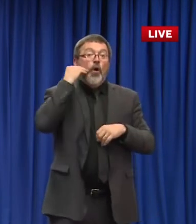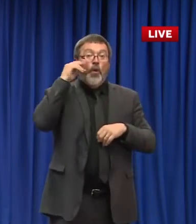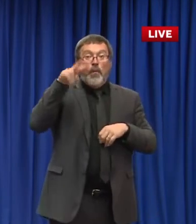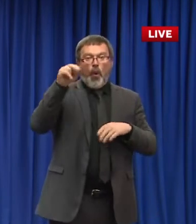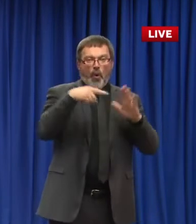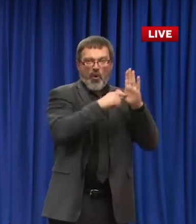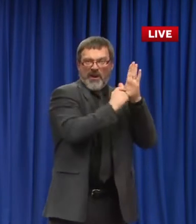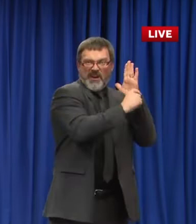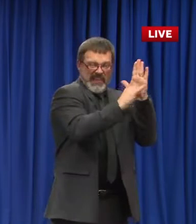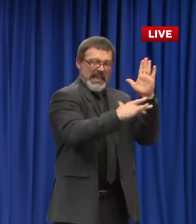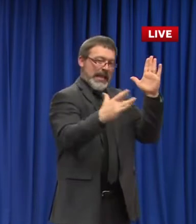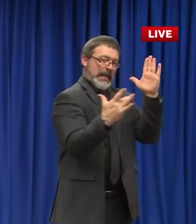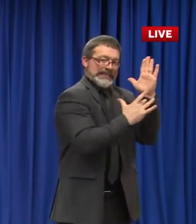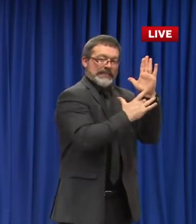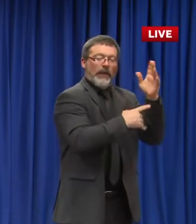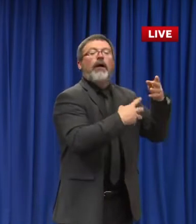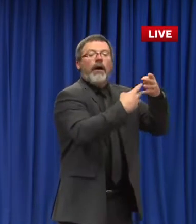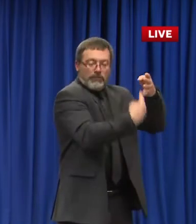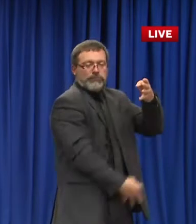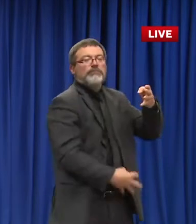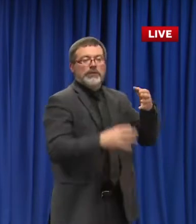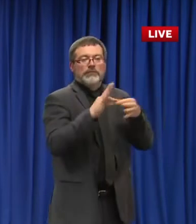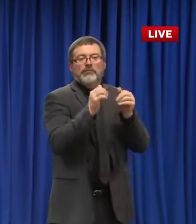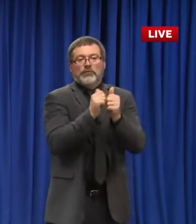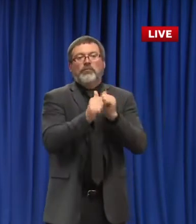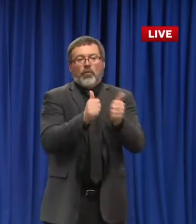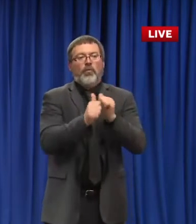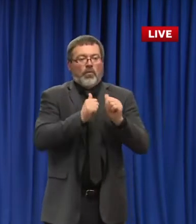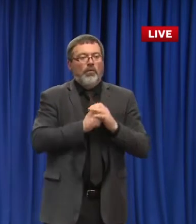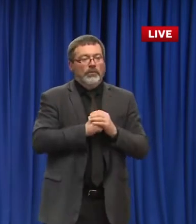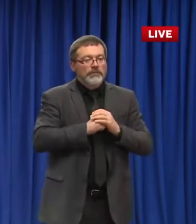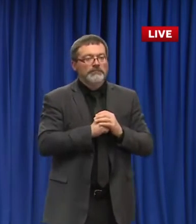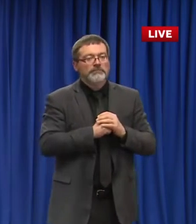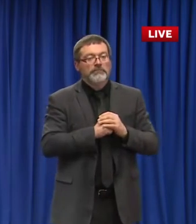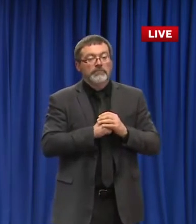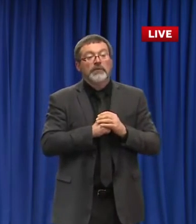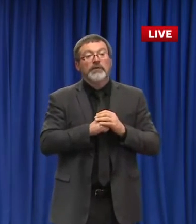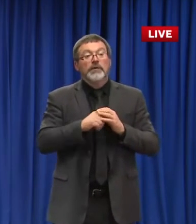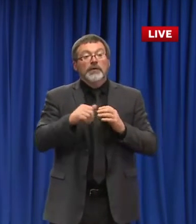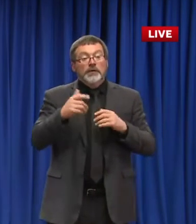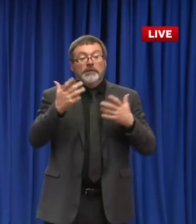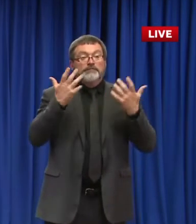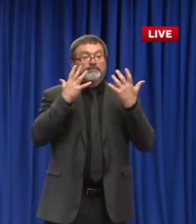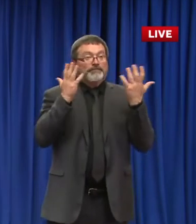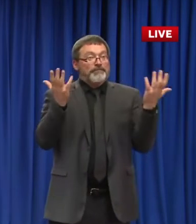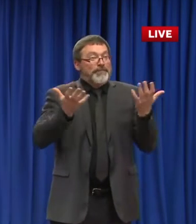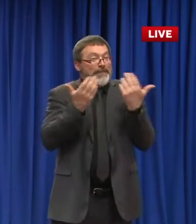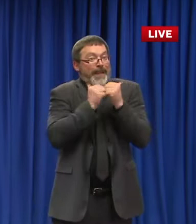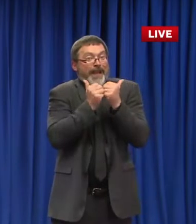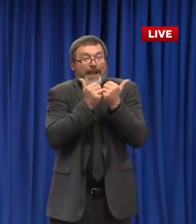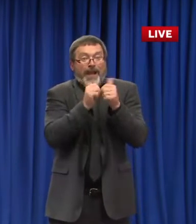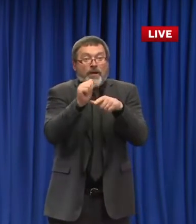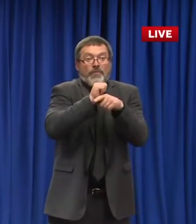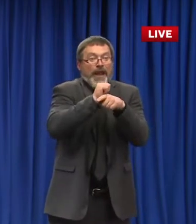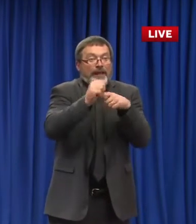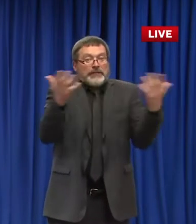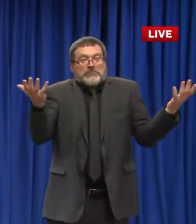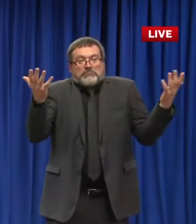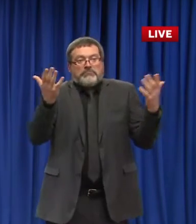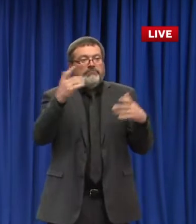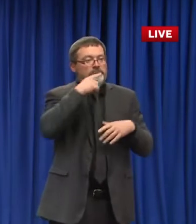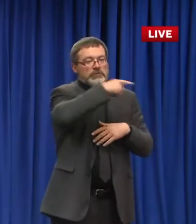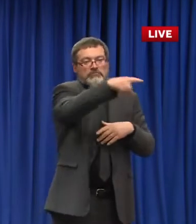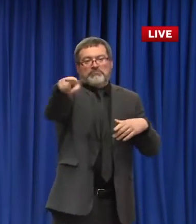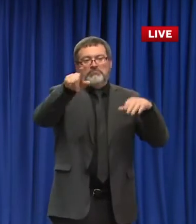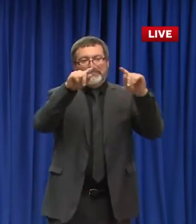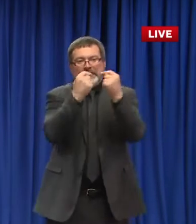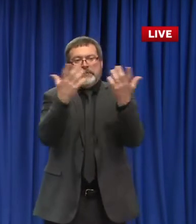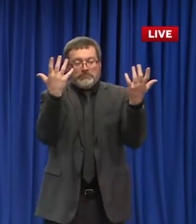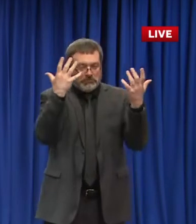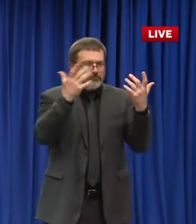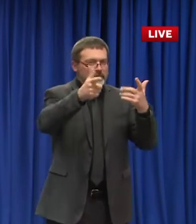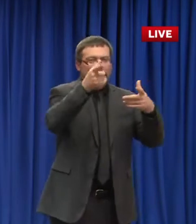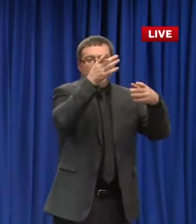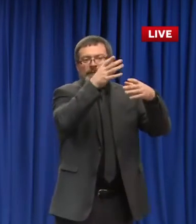ARE WE WANT TO ALLOW THAT TO MOVE FORWARD IN A EVEN REASONABLE MANNER IT MAY MEAN MORE PRACTICES WITH LESS AMOUNTS OF KIDS TO ENSURE THAT SOCIAL DISTANCING AND A NON-CONTACT